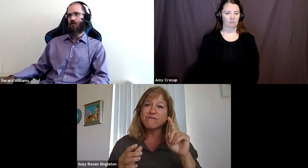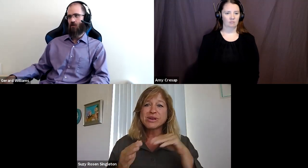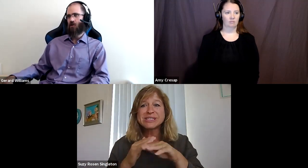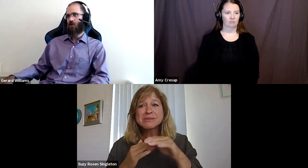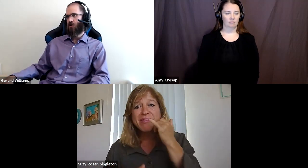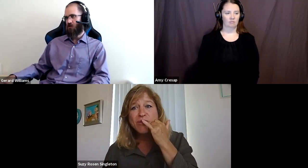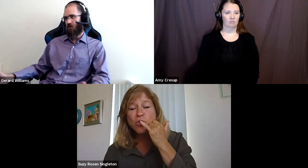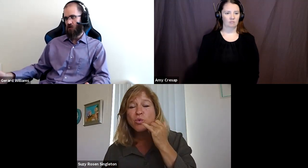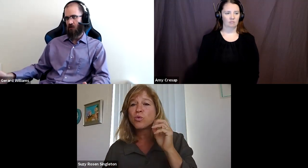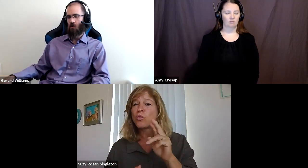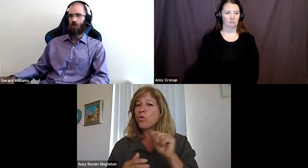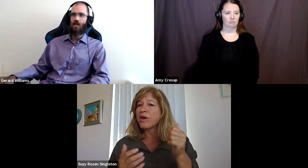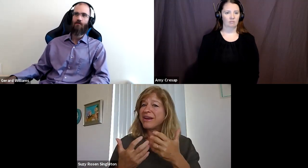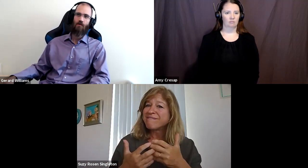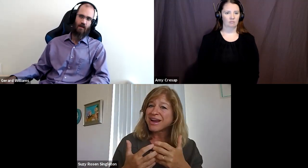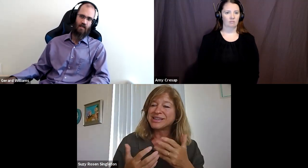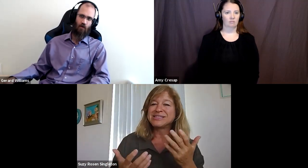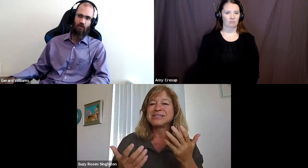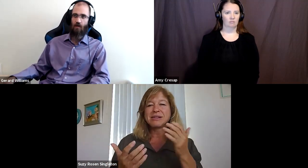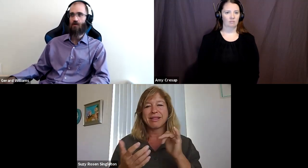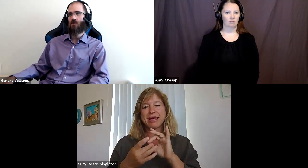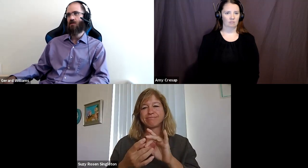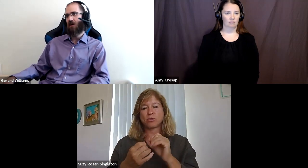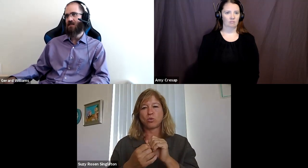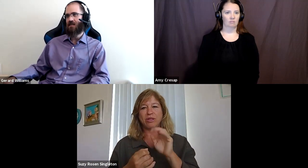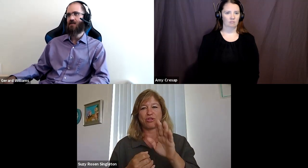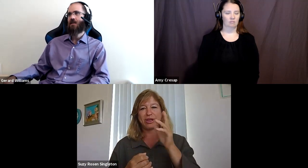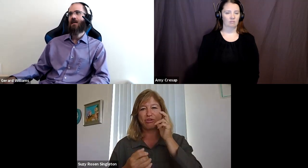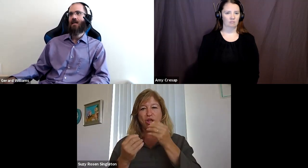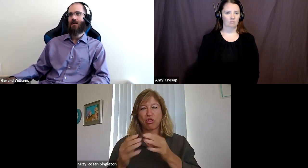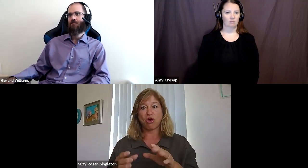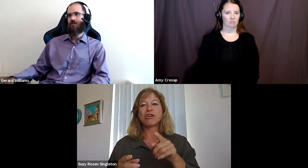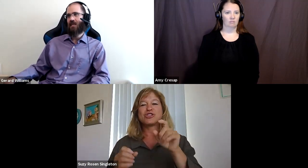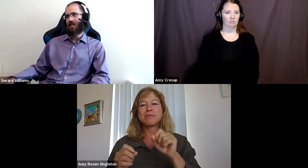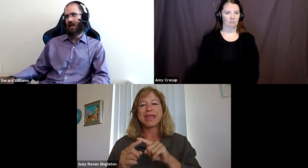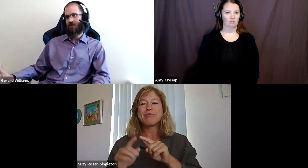for your use for those of you who are looking for accessible phones or devices that have